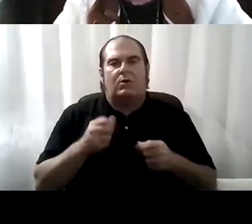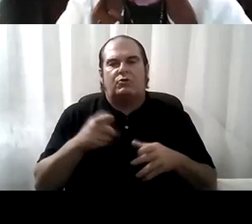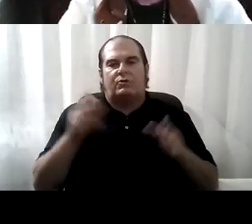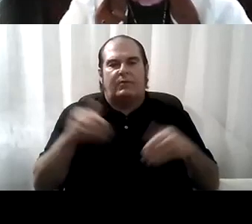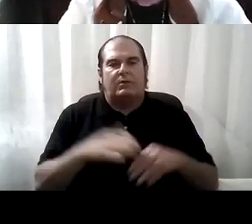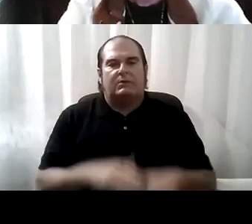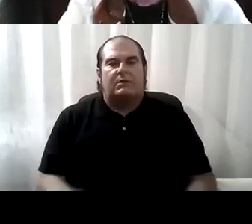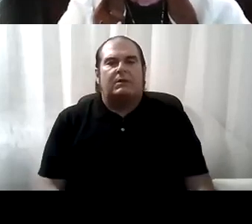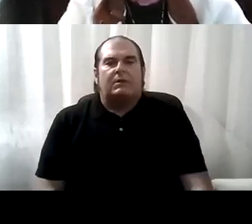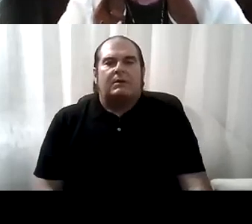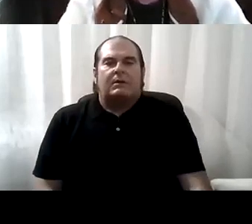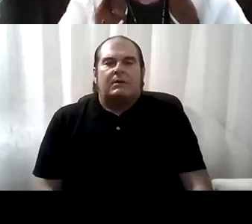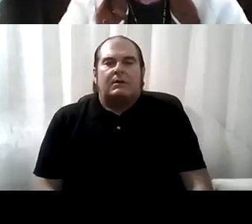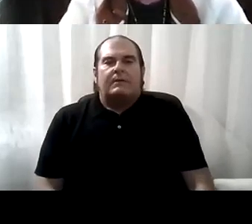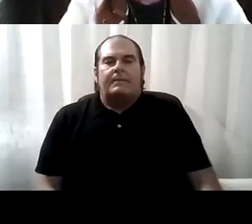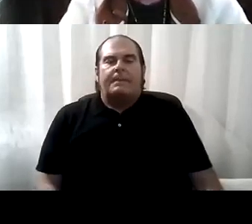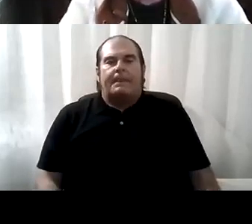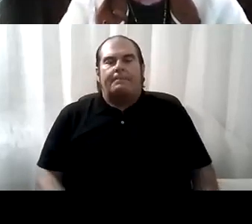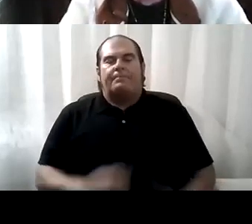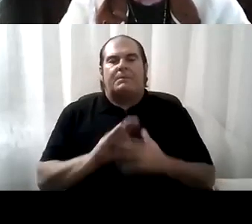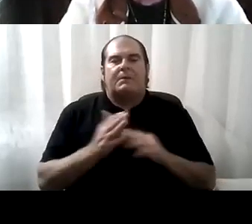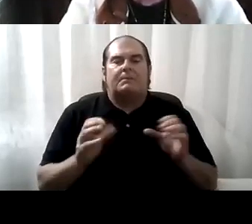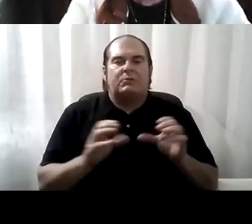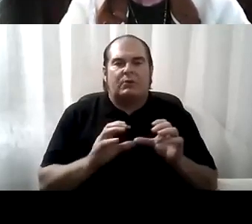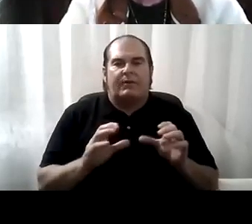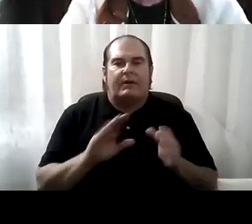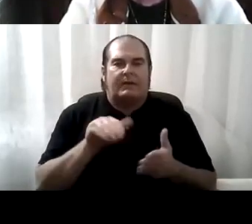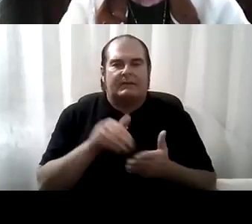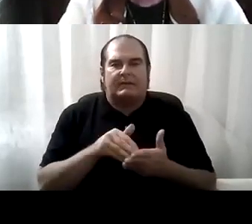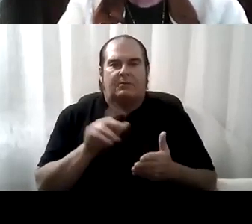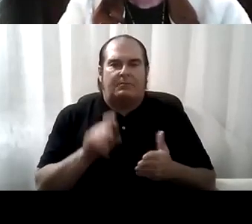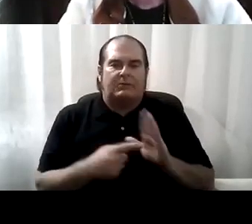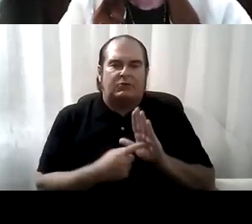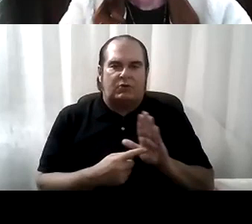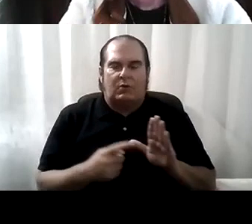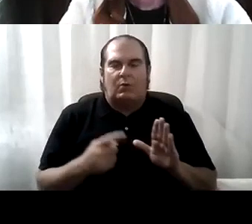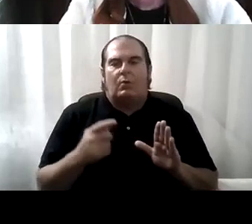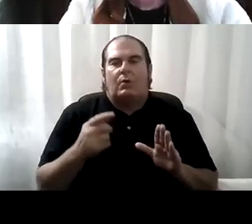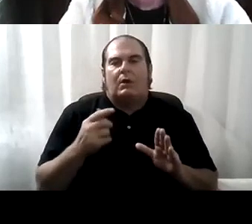Well, to become certified, the center has to indicate that they have involved consumers